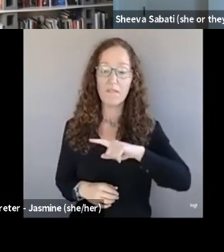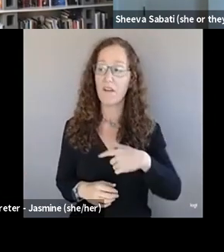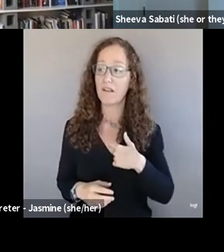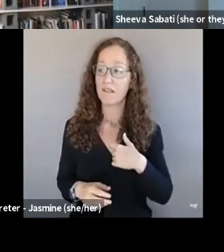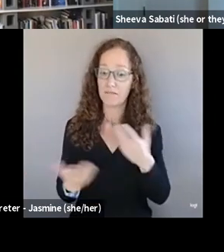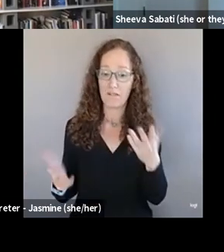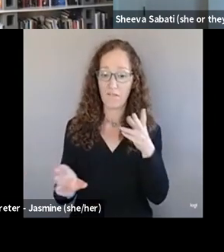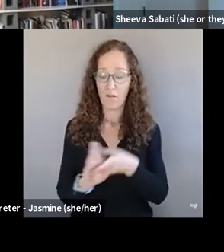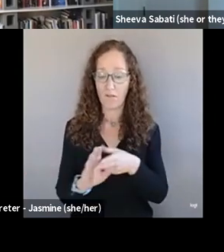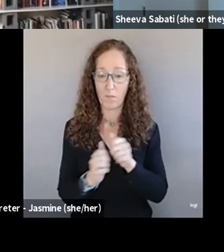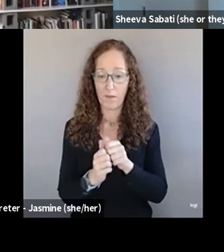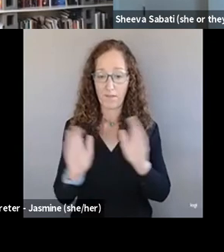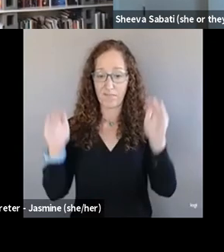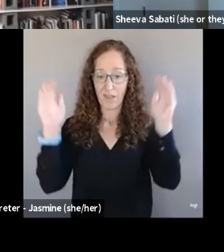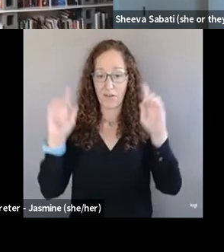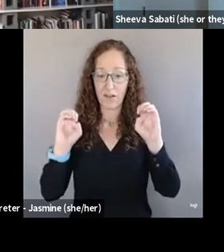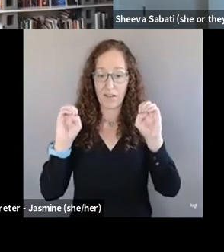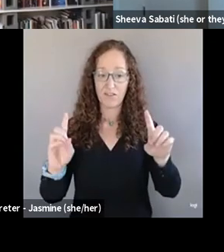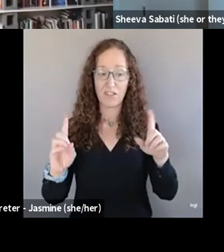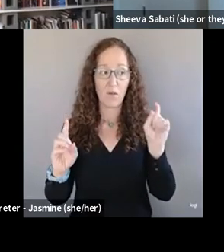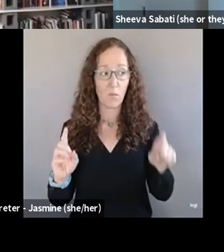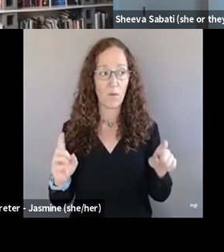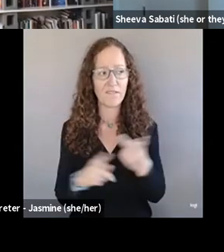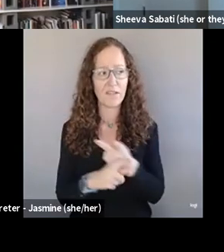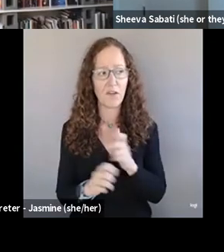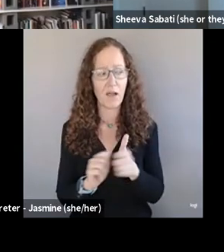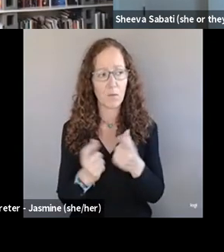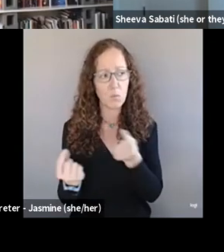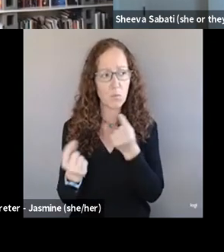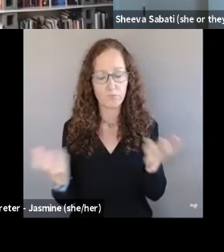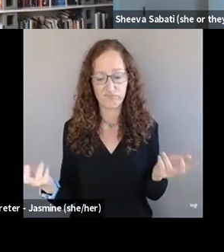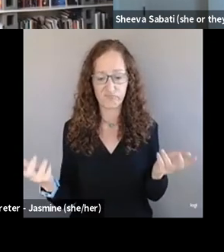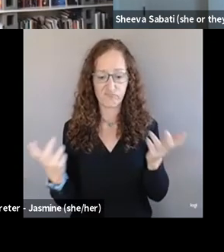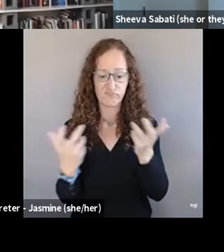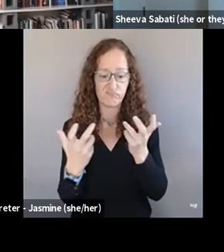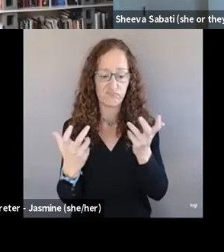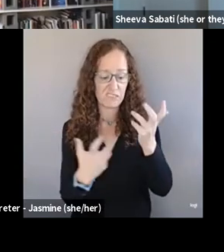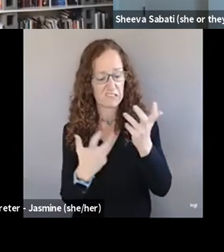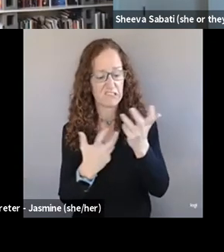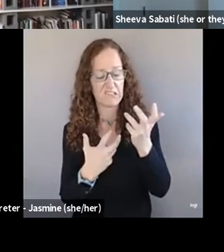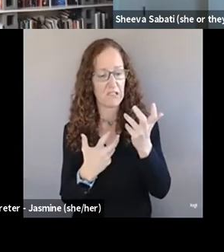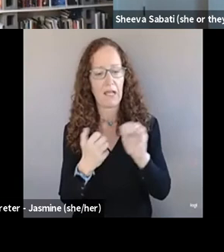because I don't care what endowed chair position, Harvard